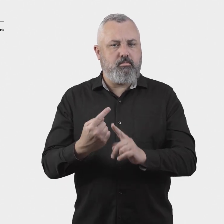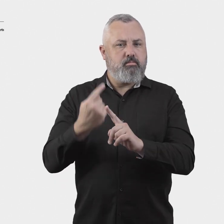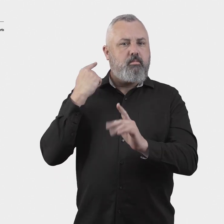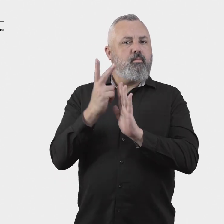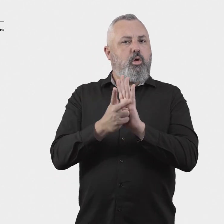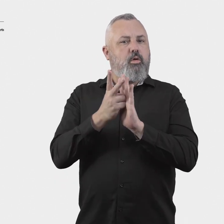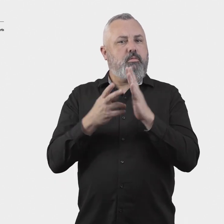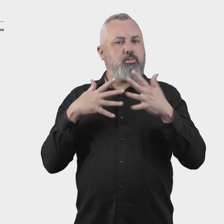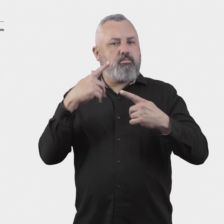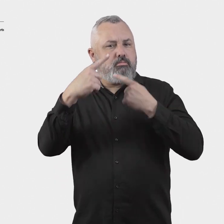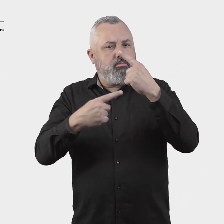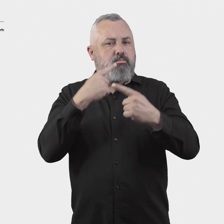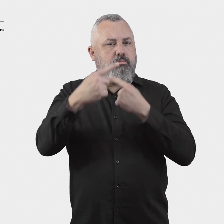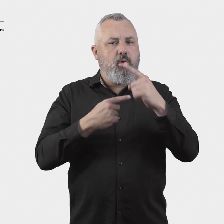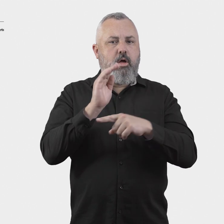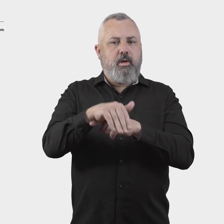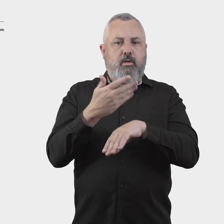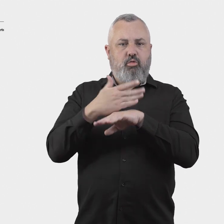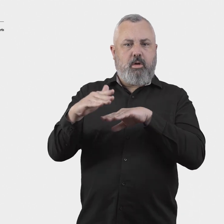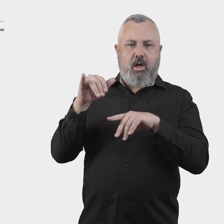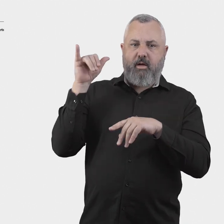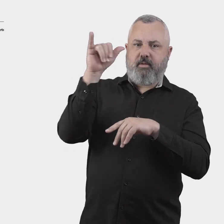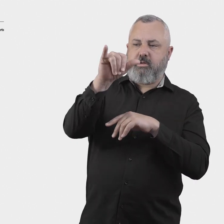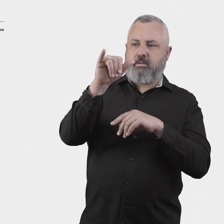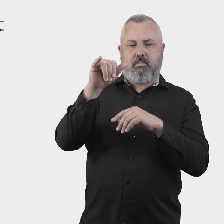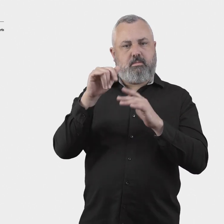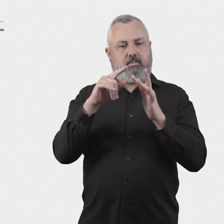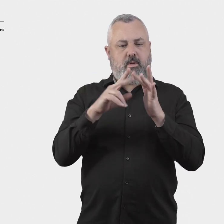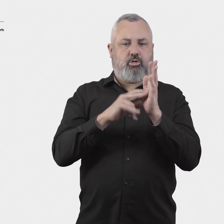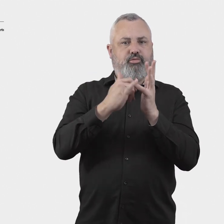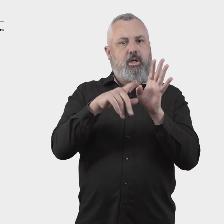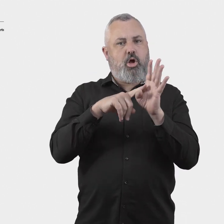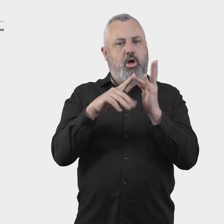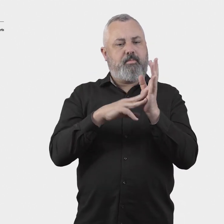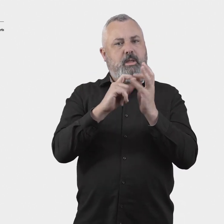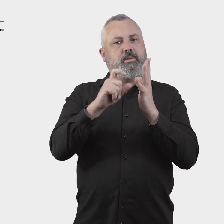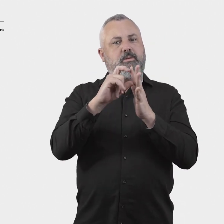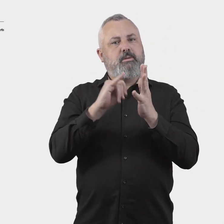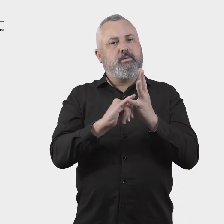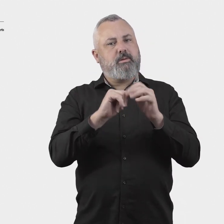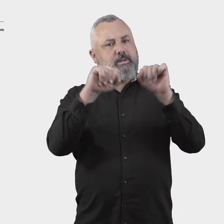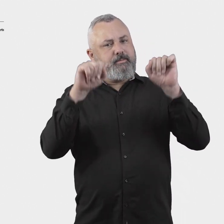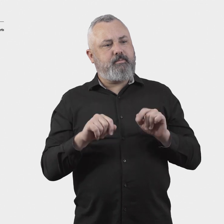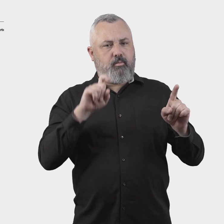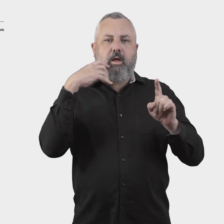As set out above, the legislation establishing the Aviation Industry Ombuds Scheme is expected to impose